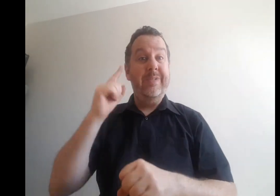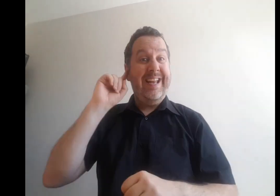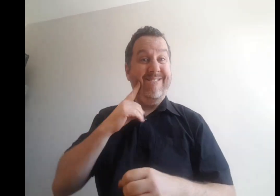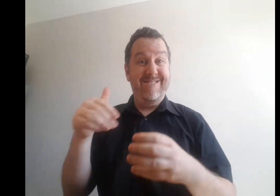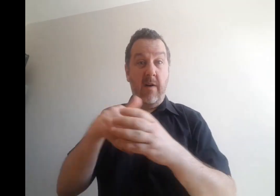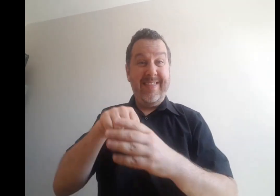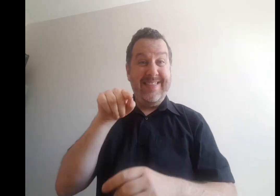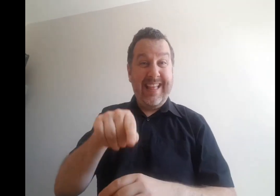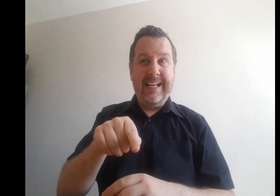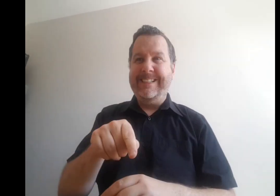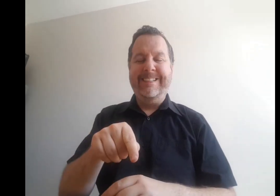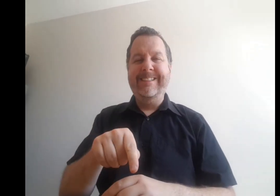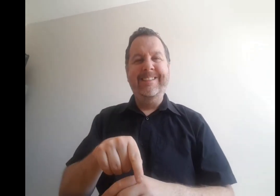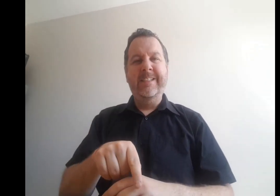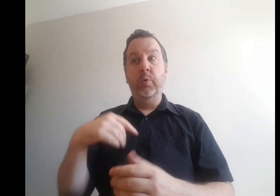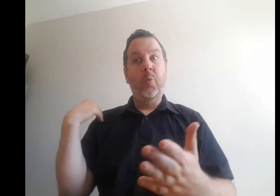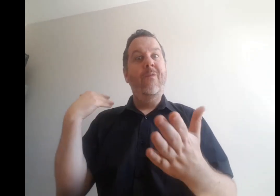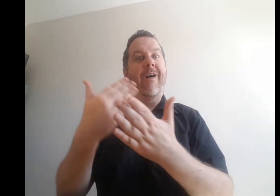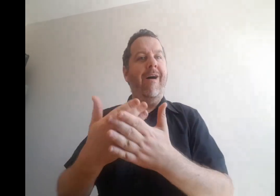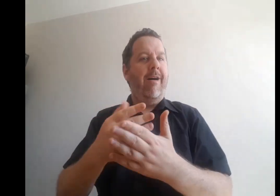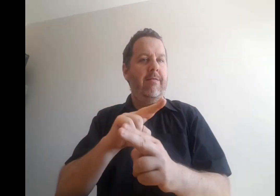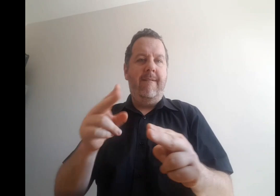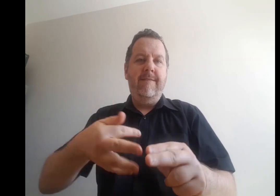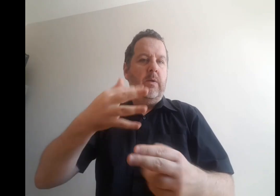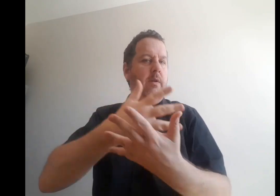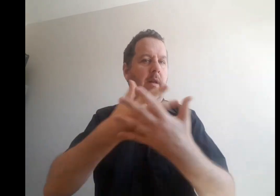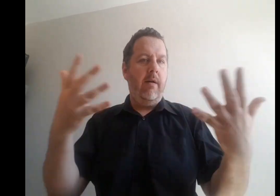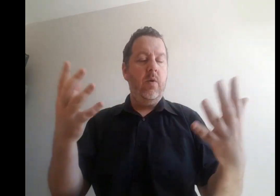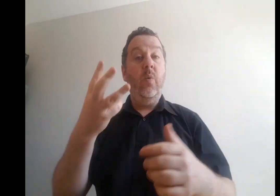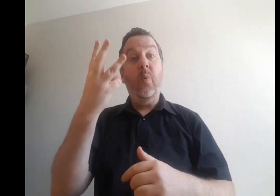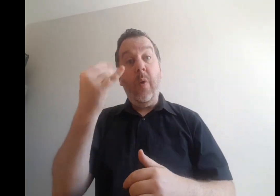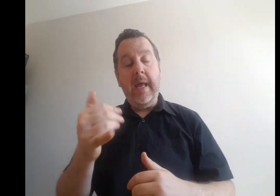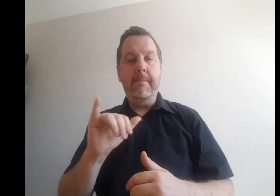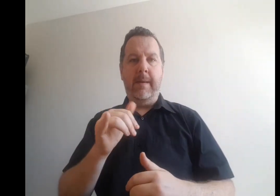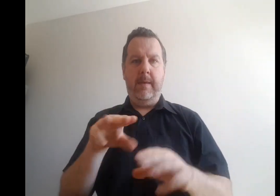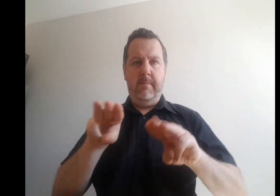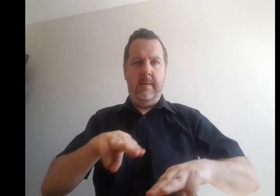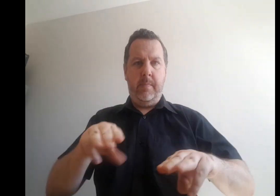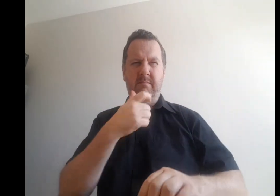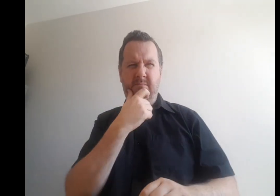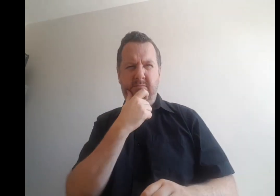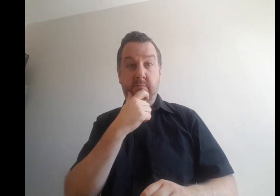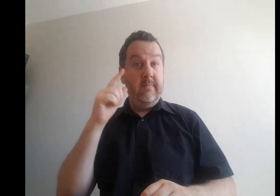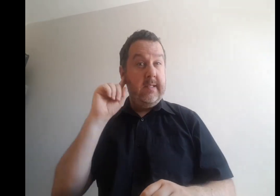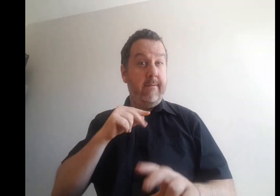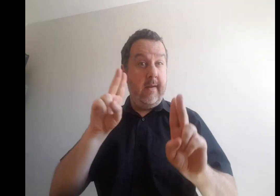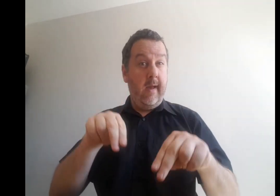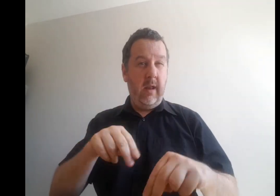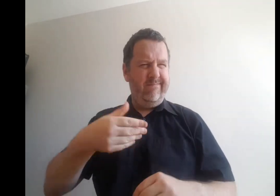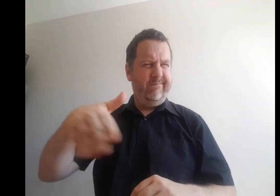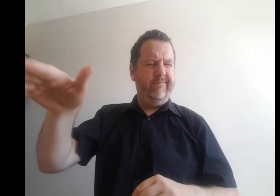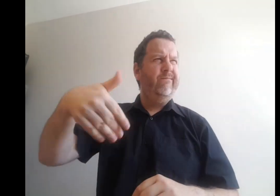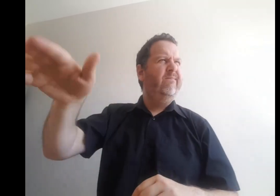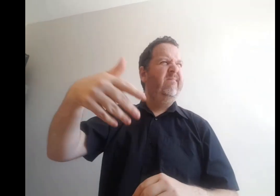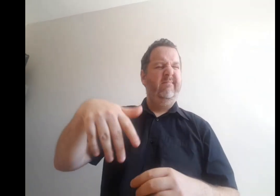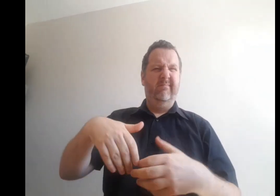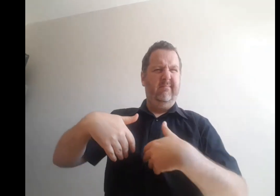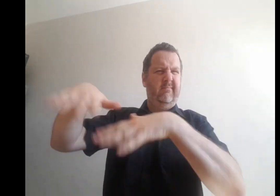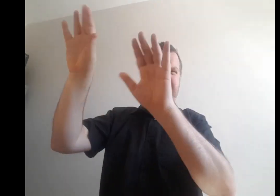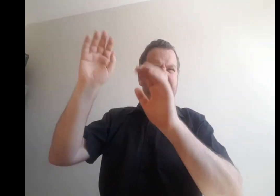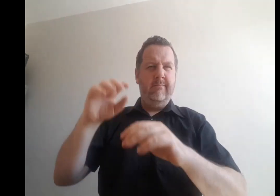I think one of the reasons may have been that they were excluded from consideration